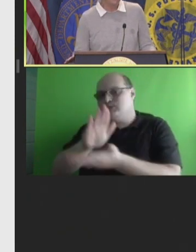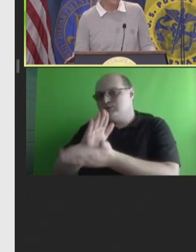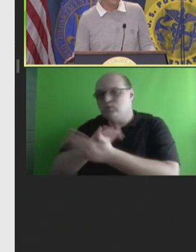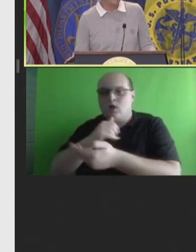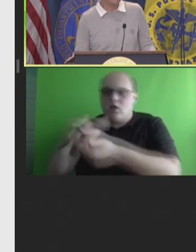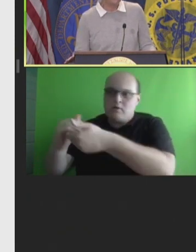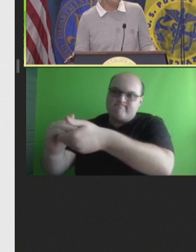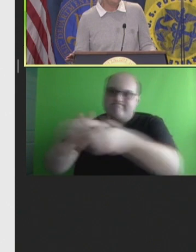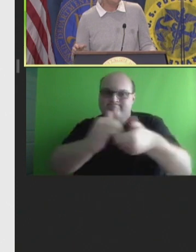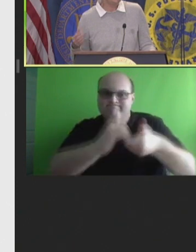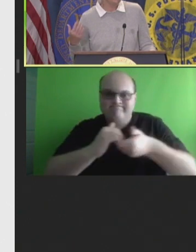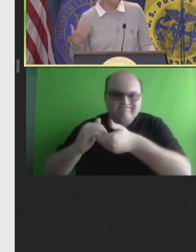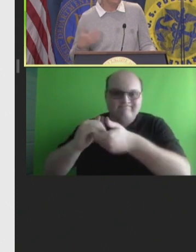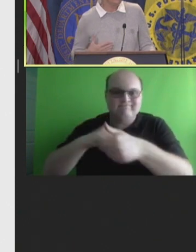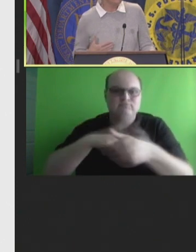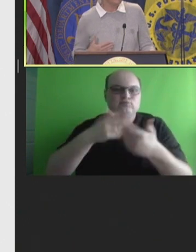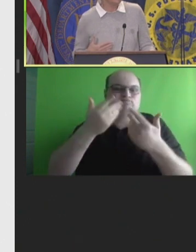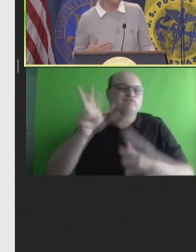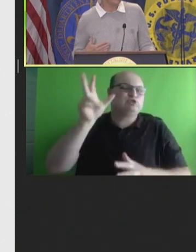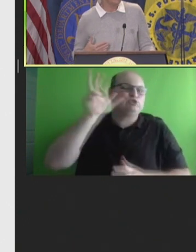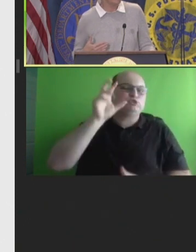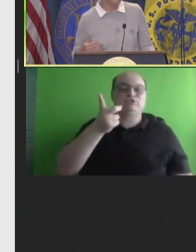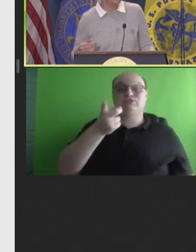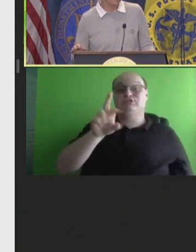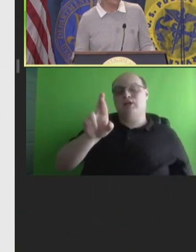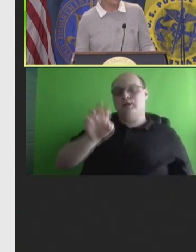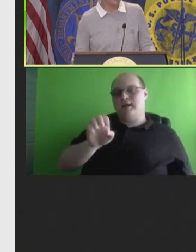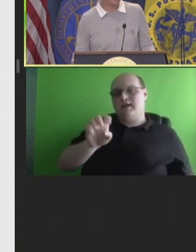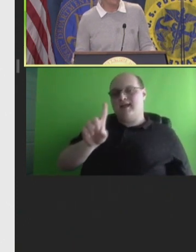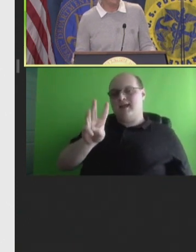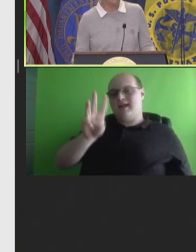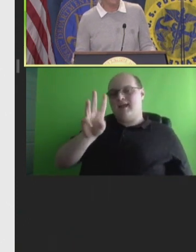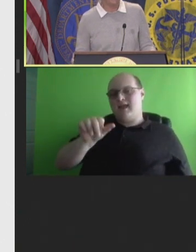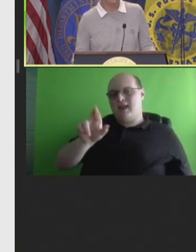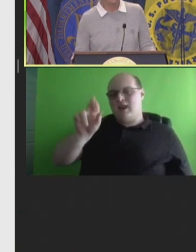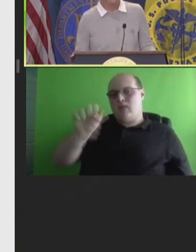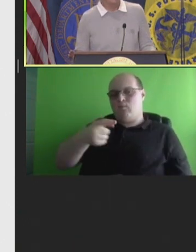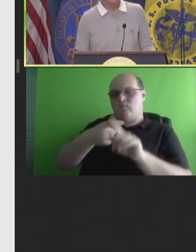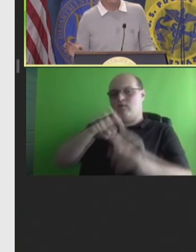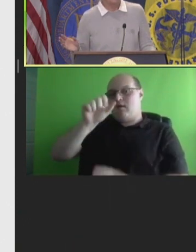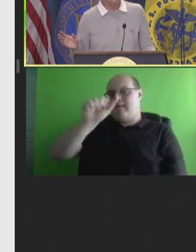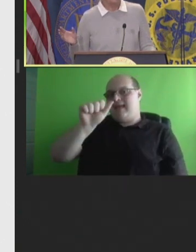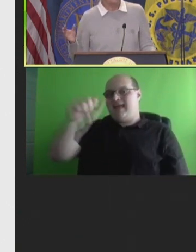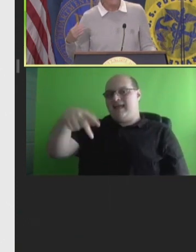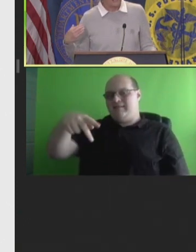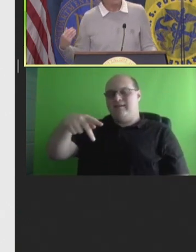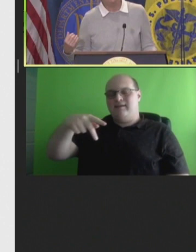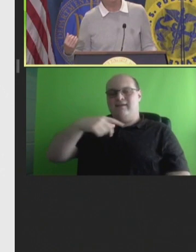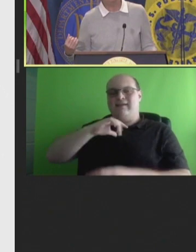I think that you heard earlier from Dr. Edwards at AAP that the environment for